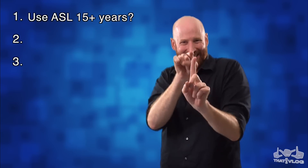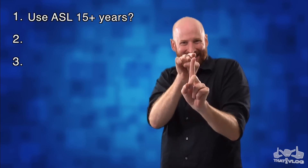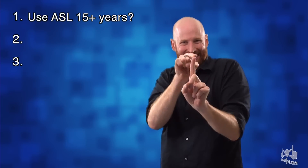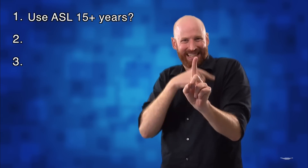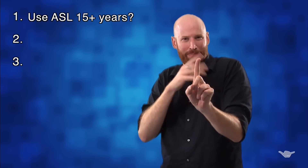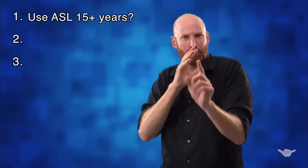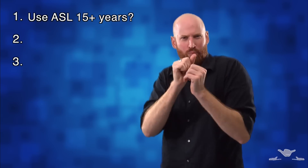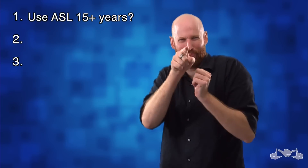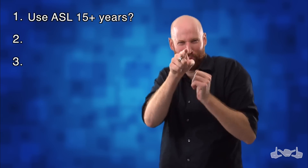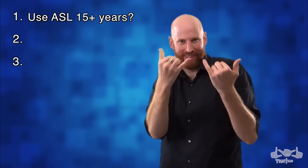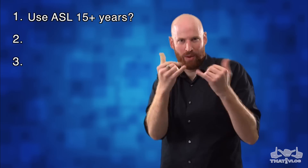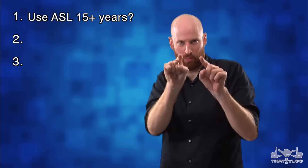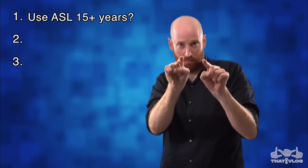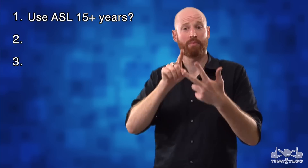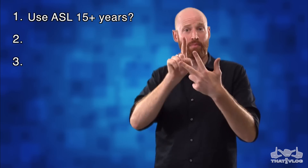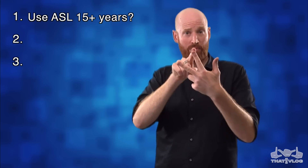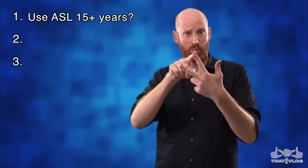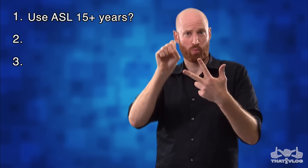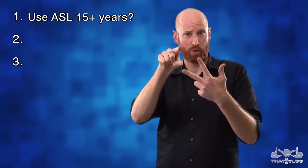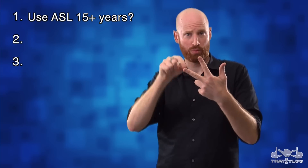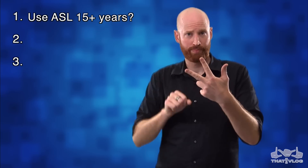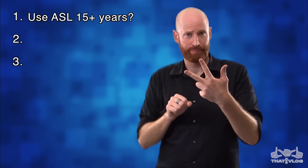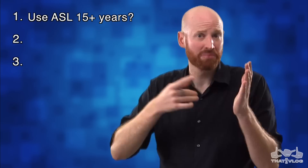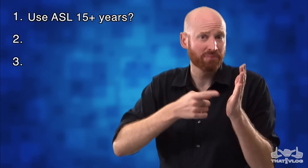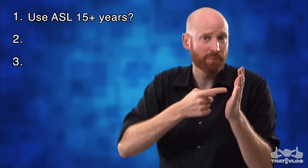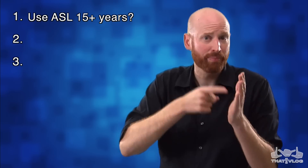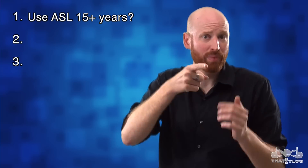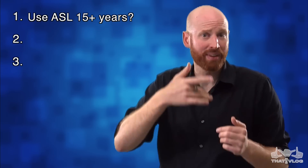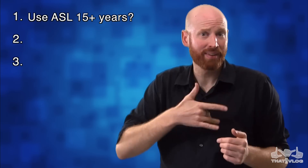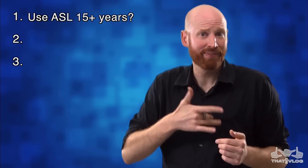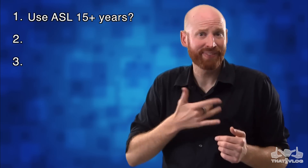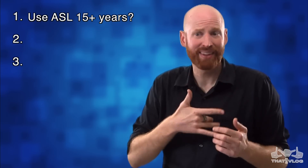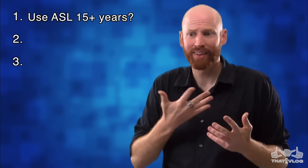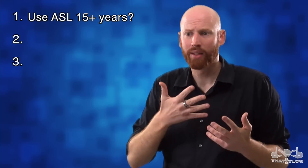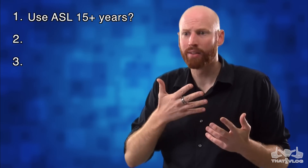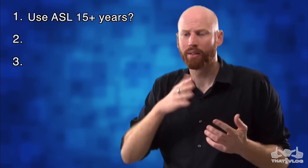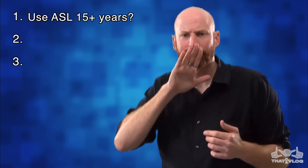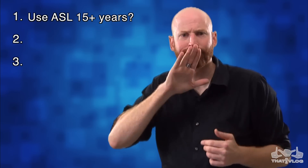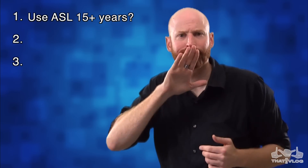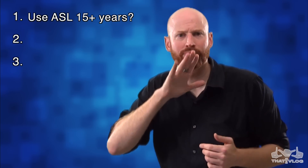you are the part of the audience that I'm specifically addressing right now. The second question is, do you